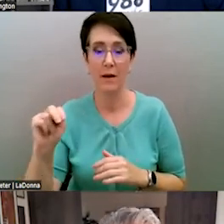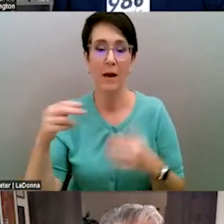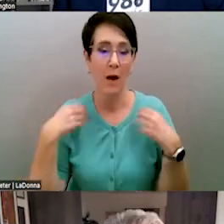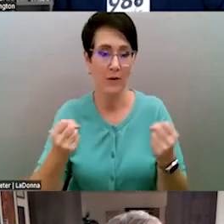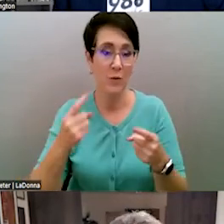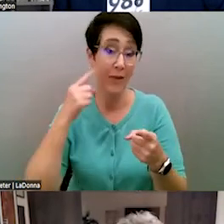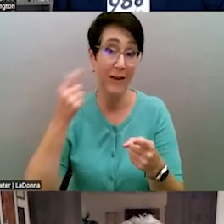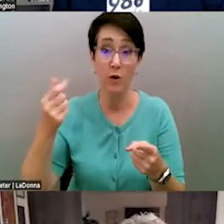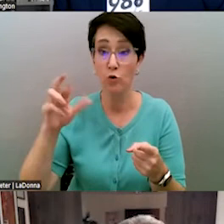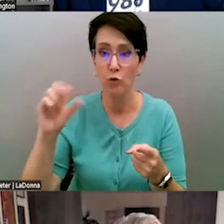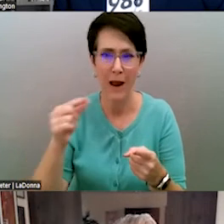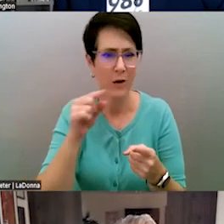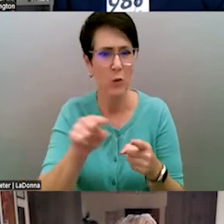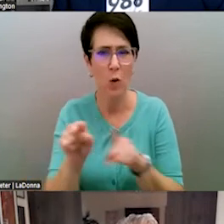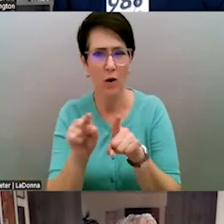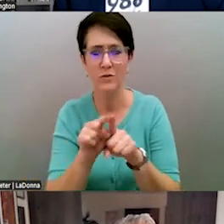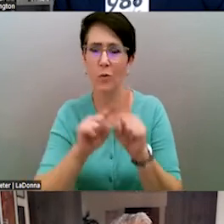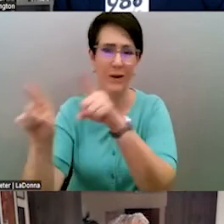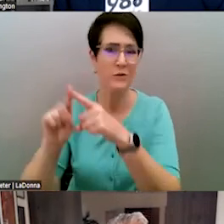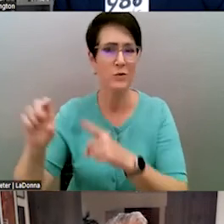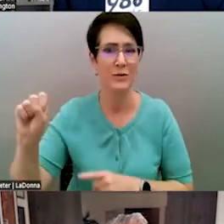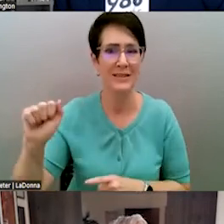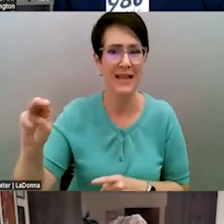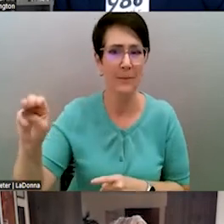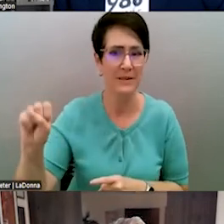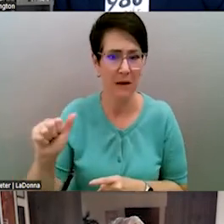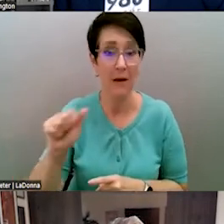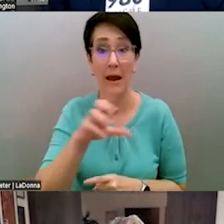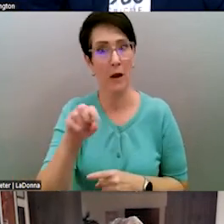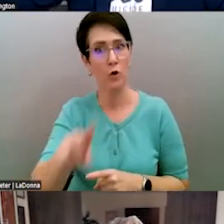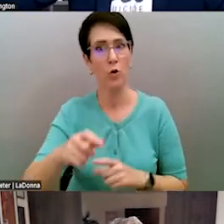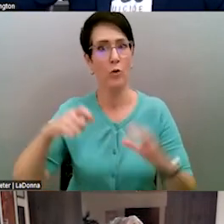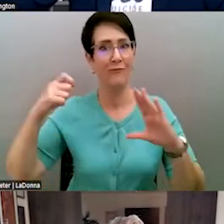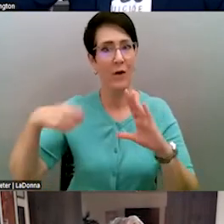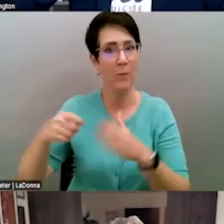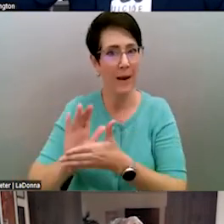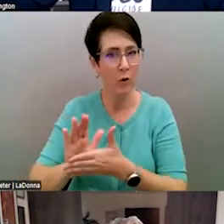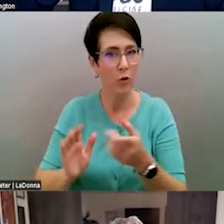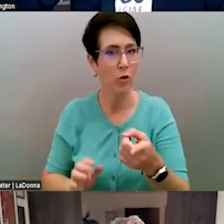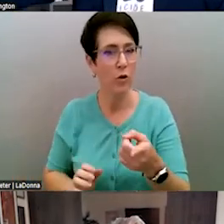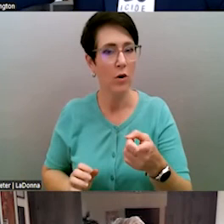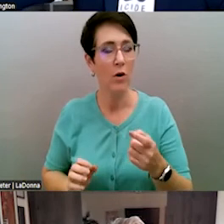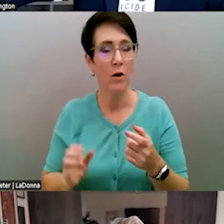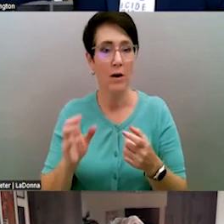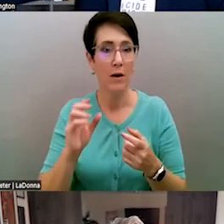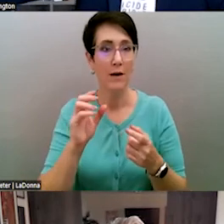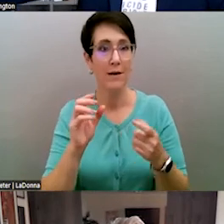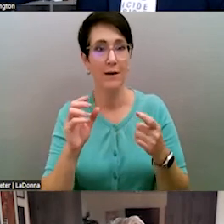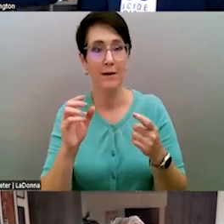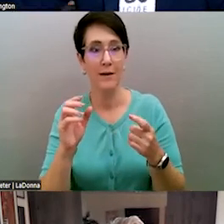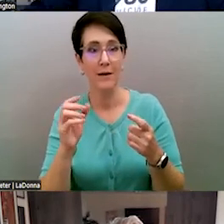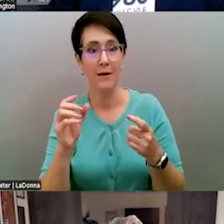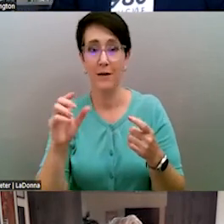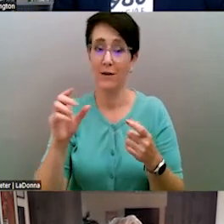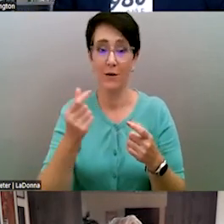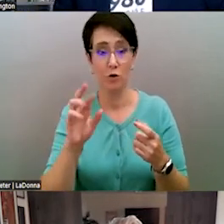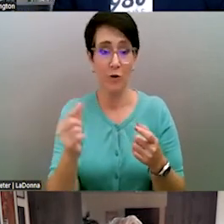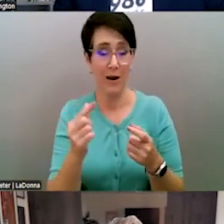RECIPIENT AT SAMHS AM, YOU'RE A FILMMAKER. JEFF, GREG, MY ASCENSION WITH EMMA BENOIT,